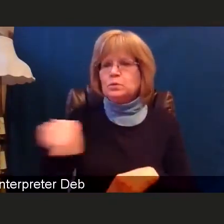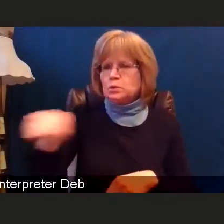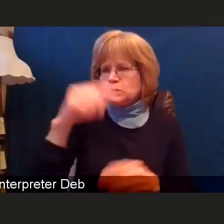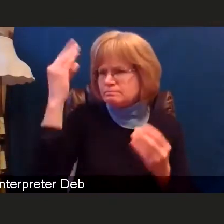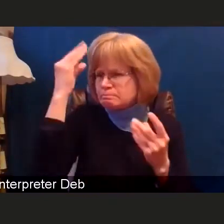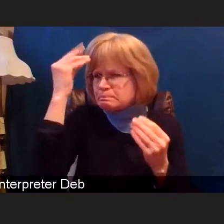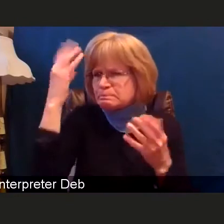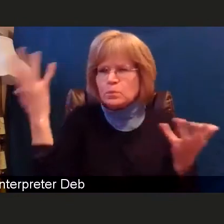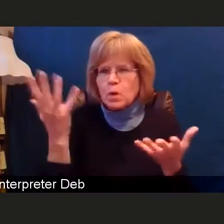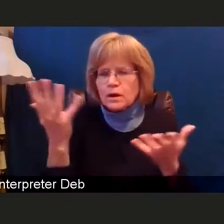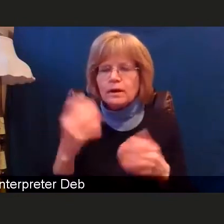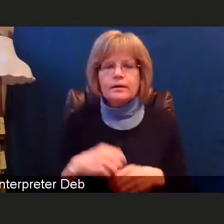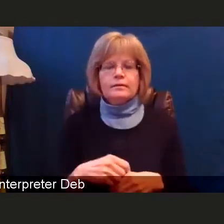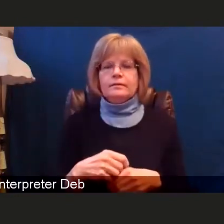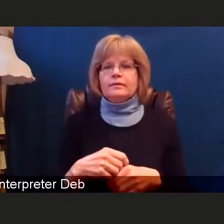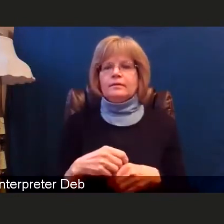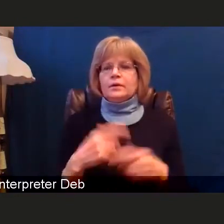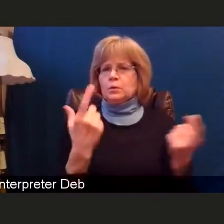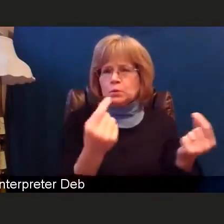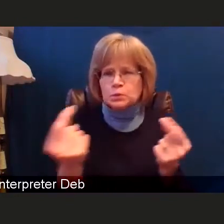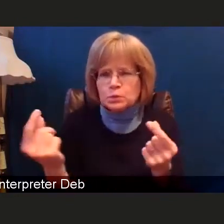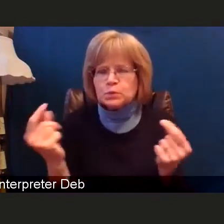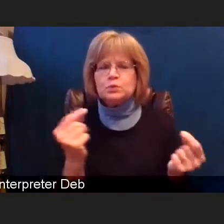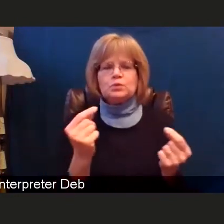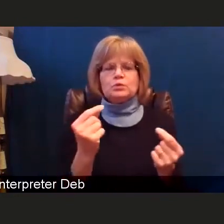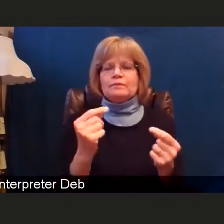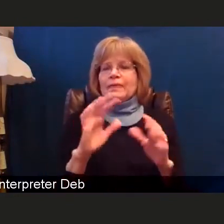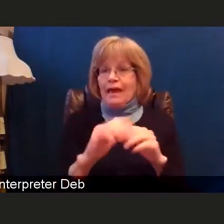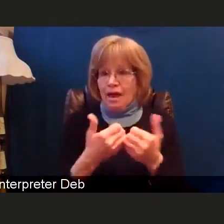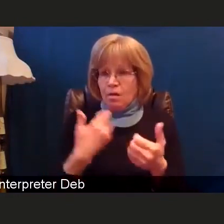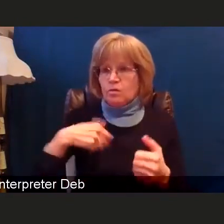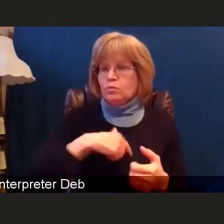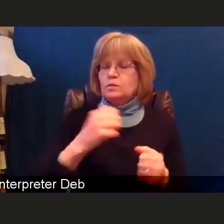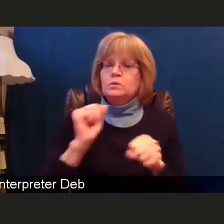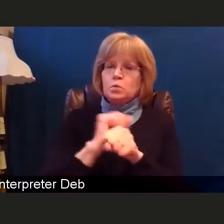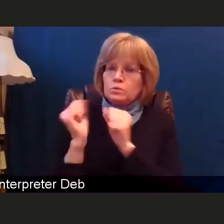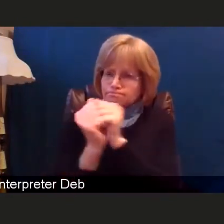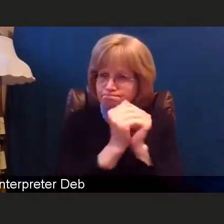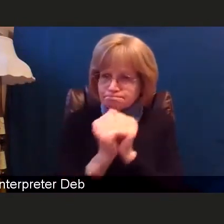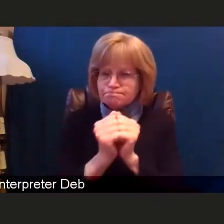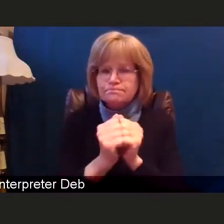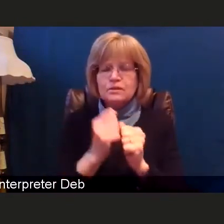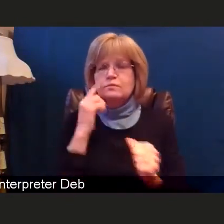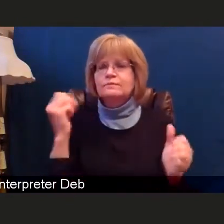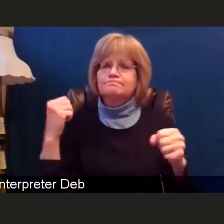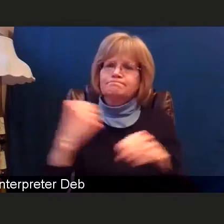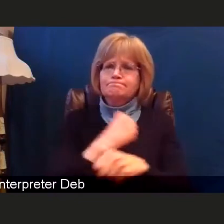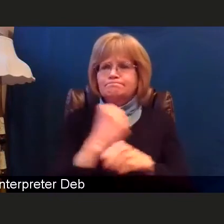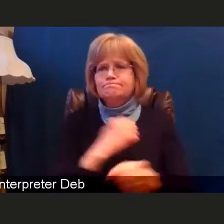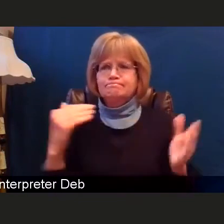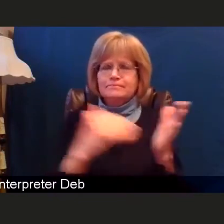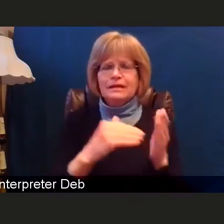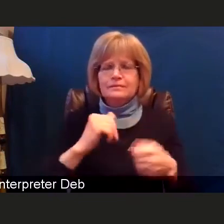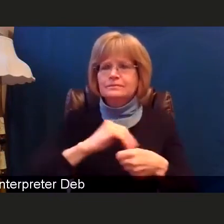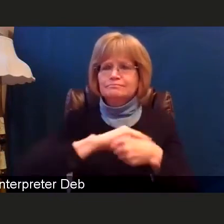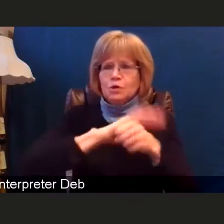and how we can work together to combat this pandemic. And so we'll continue to communicate with you through things